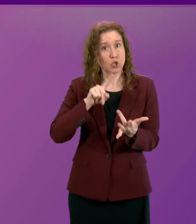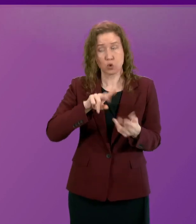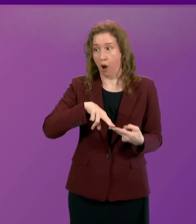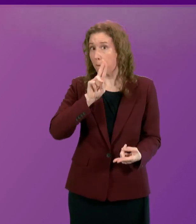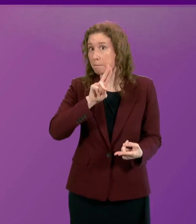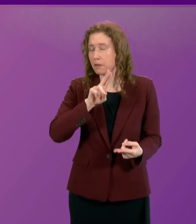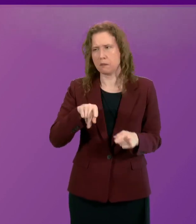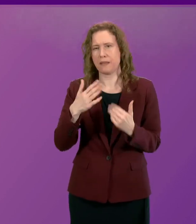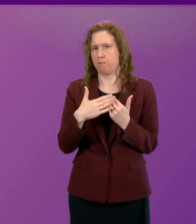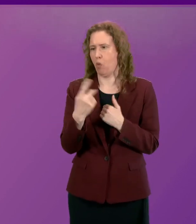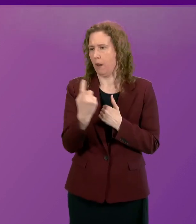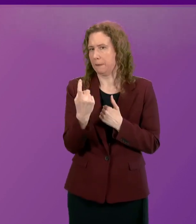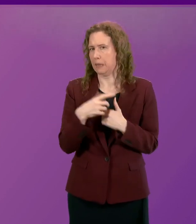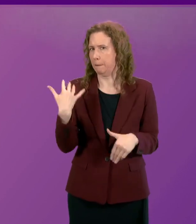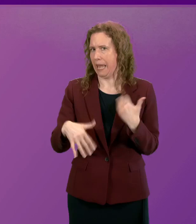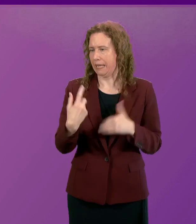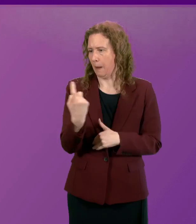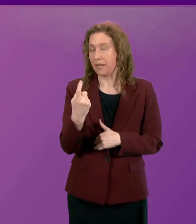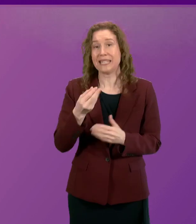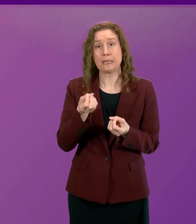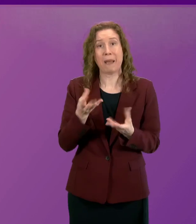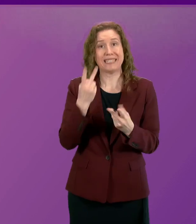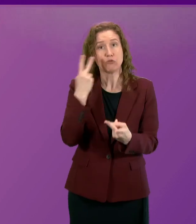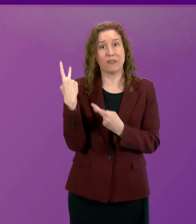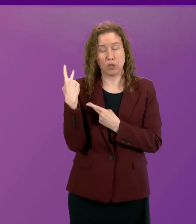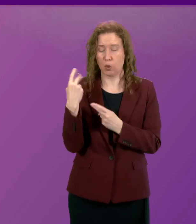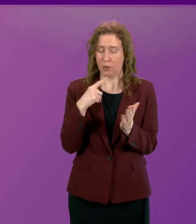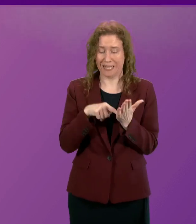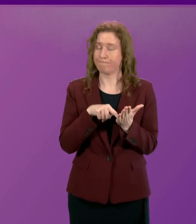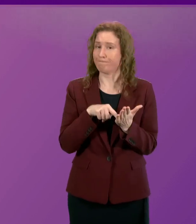but there is more pain to come. The spending review signals a return to tax